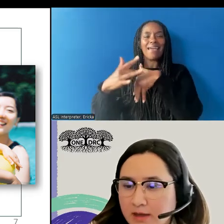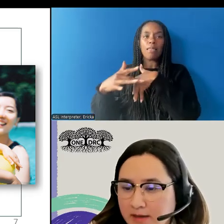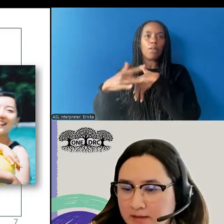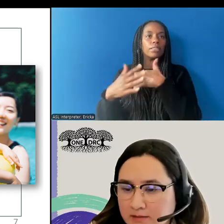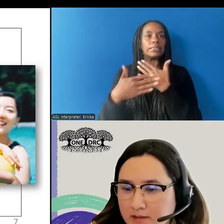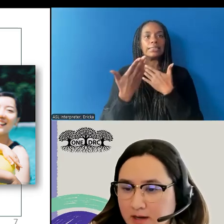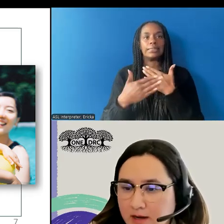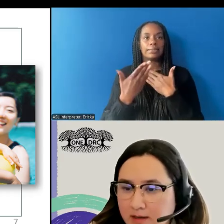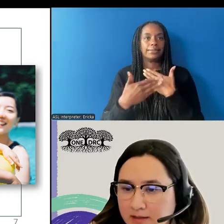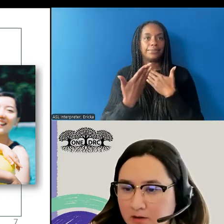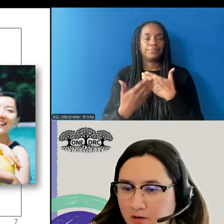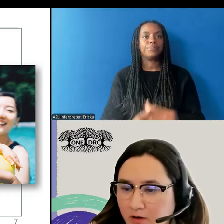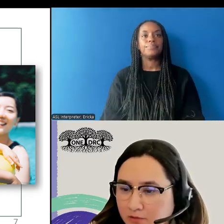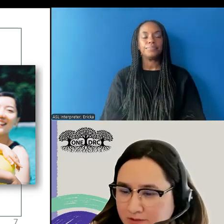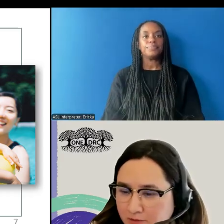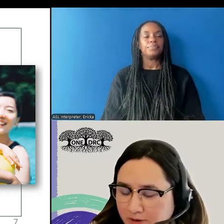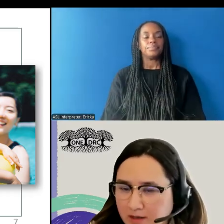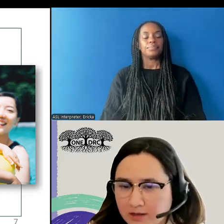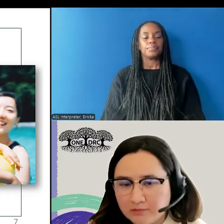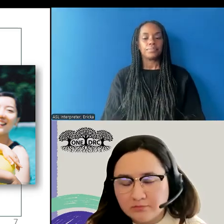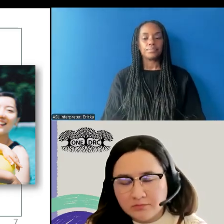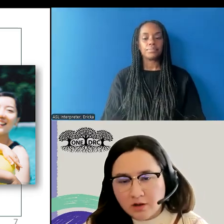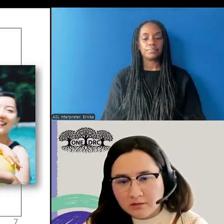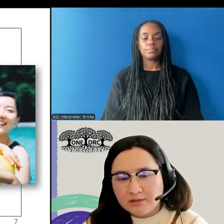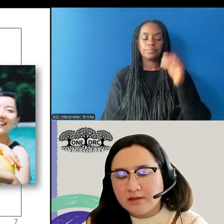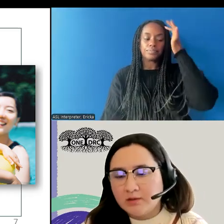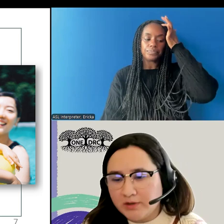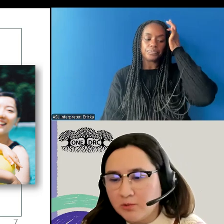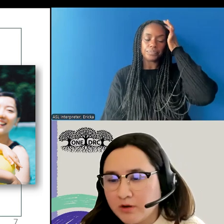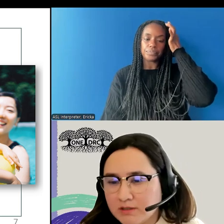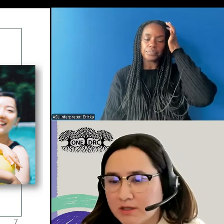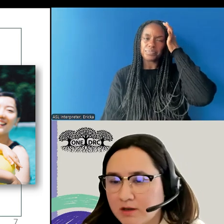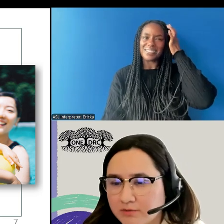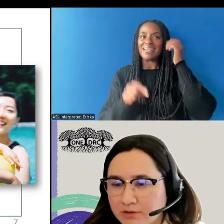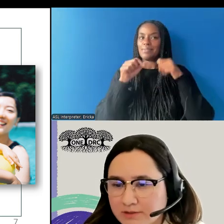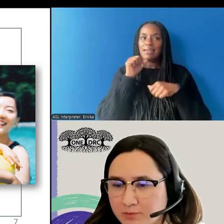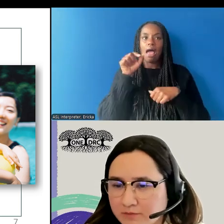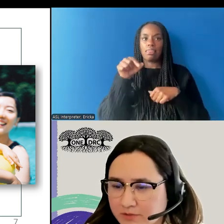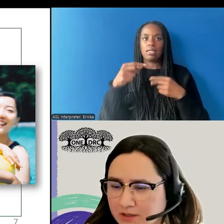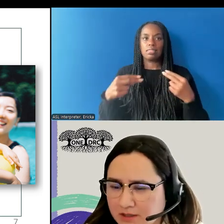And I also I not on the slide, but I wanted to cover some of the key